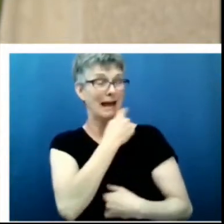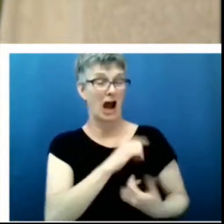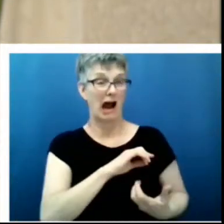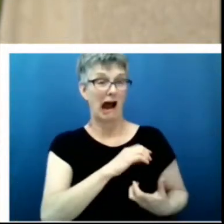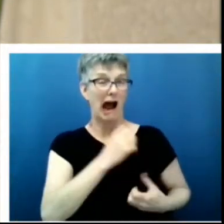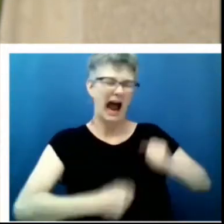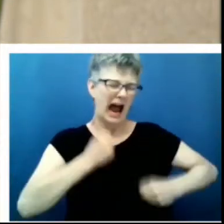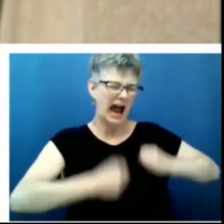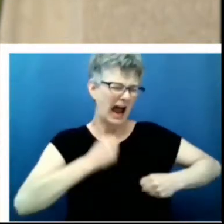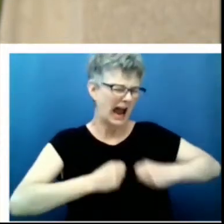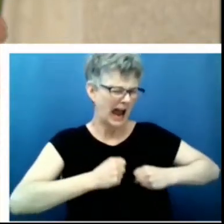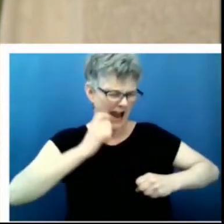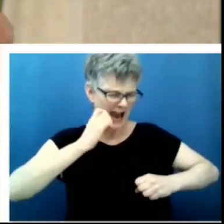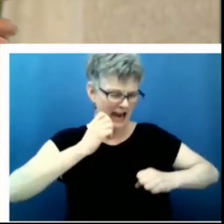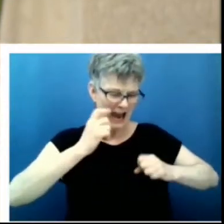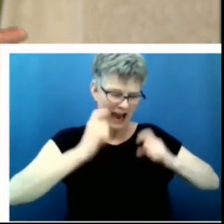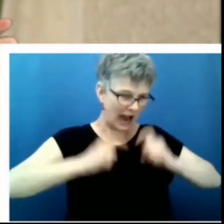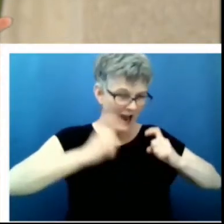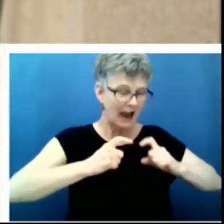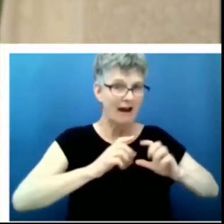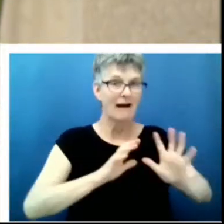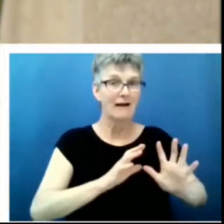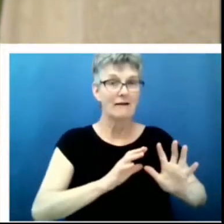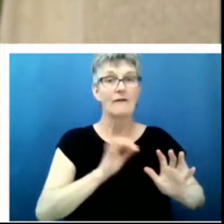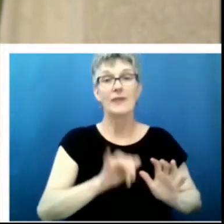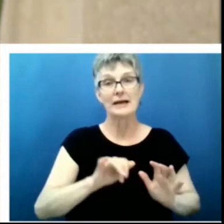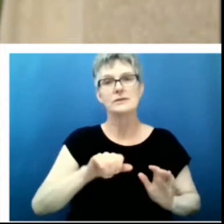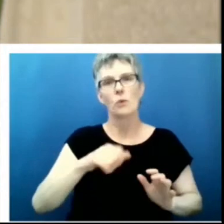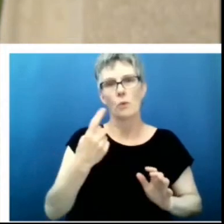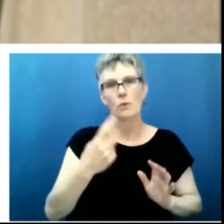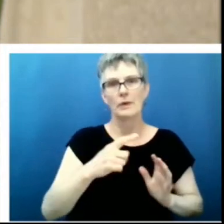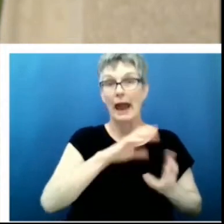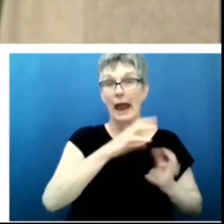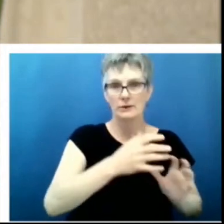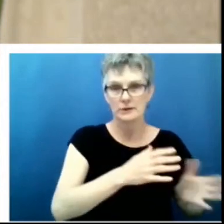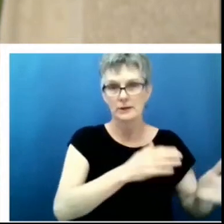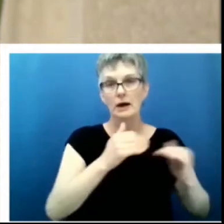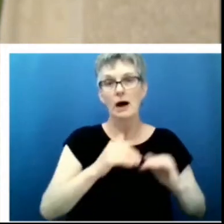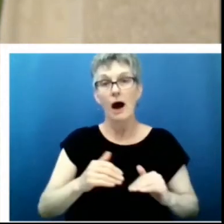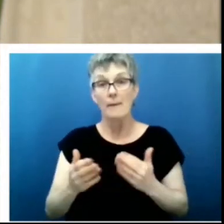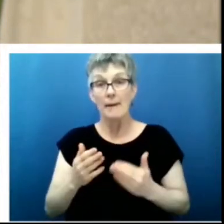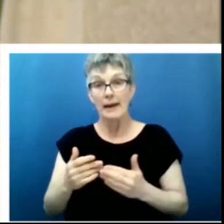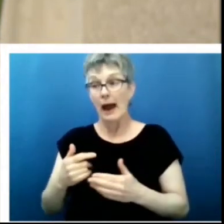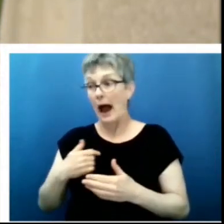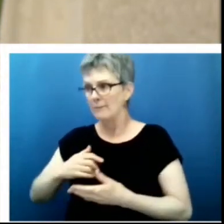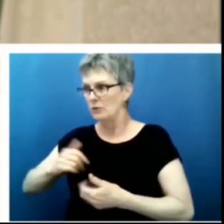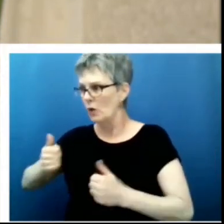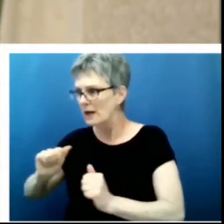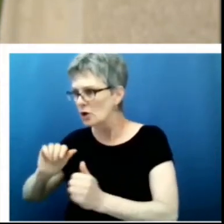It could look like cooking a meal while you're trying to text three people at once and then listening to a podcast all at the same time